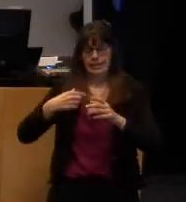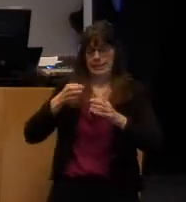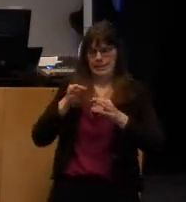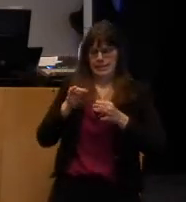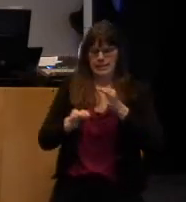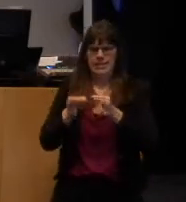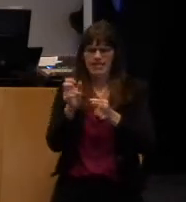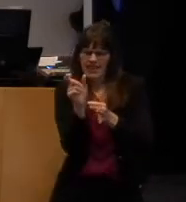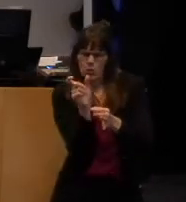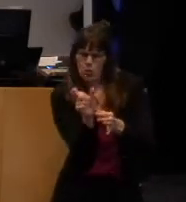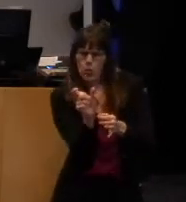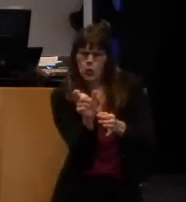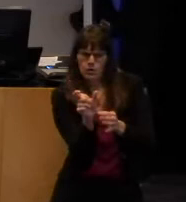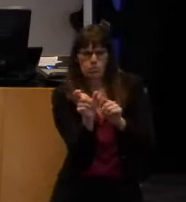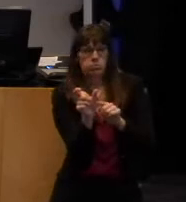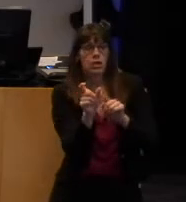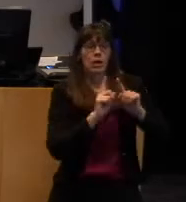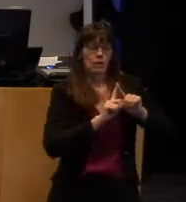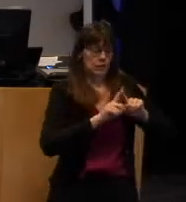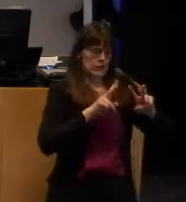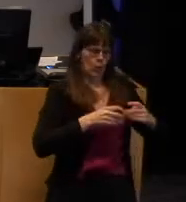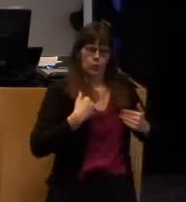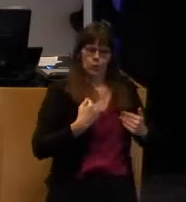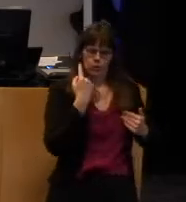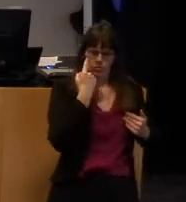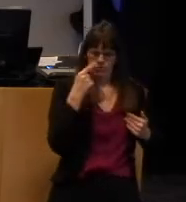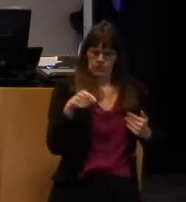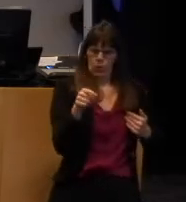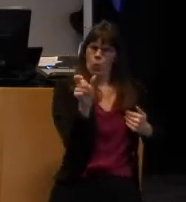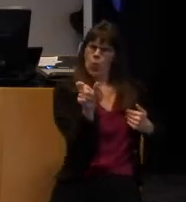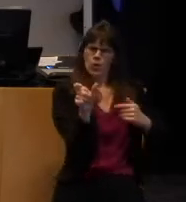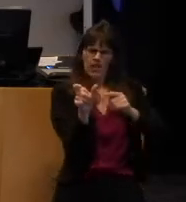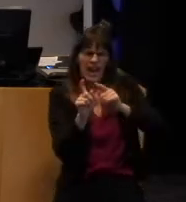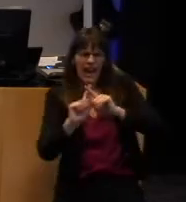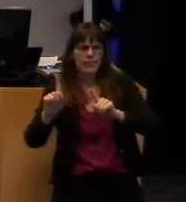because not all scholars use the same term when they describe the phenomenon.